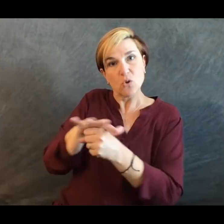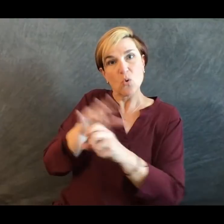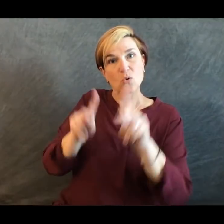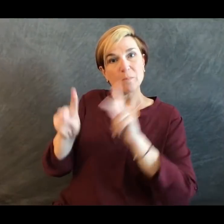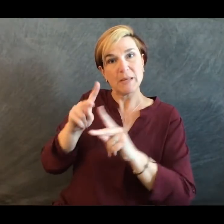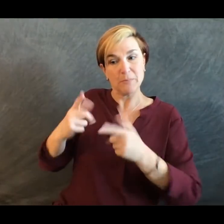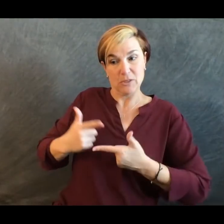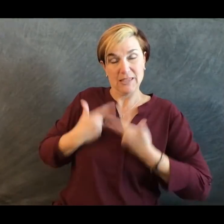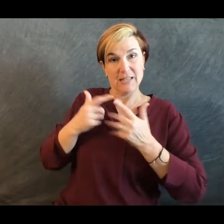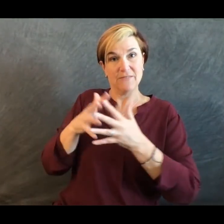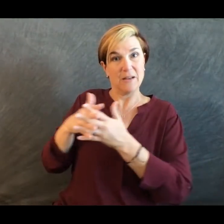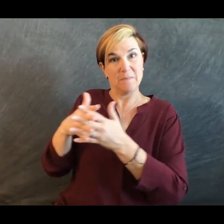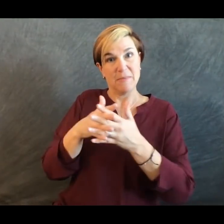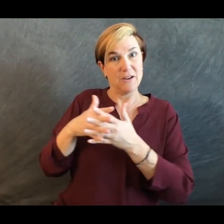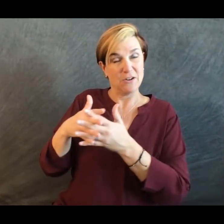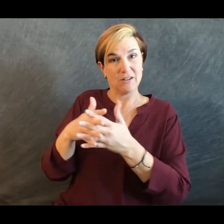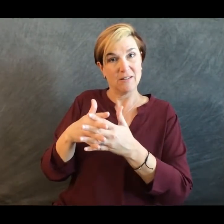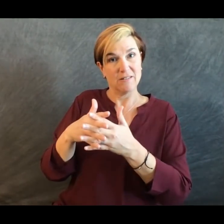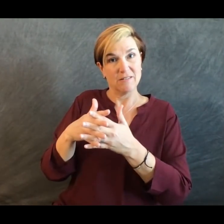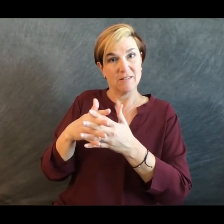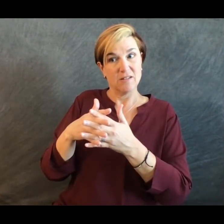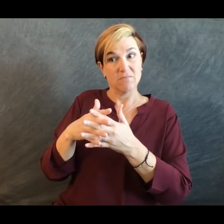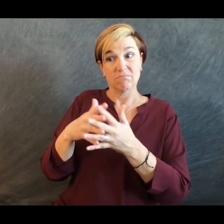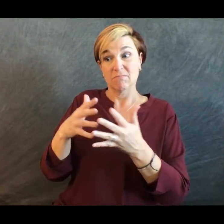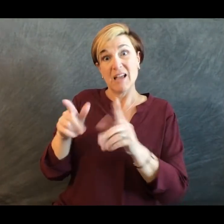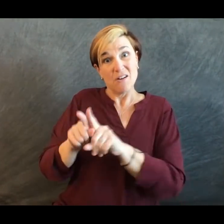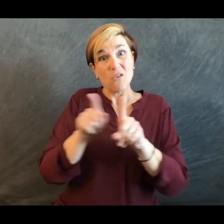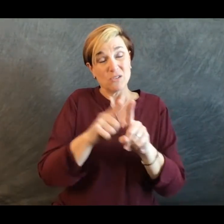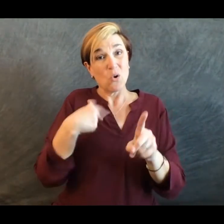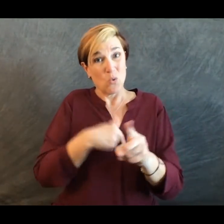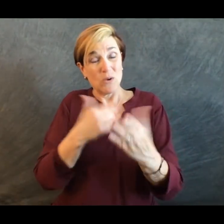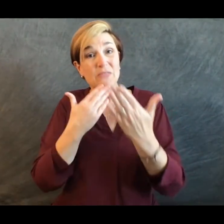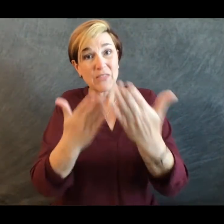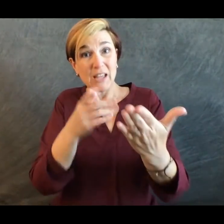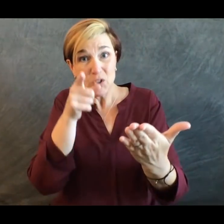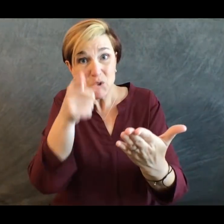public who has really taken all of this to heart and stayed home I know last